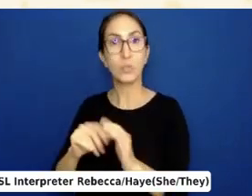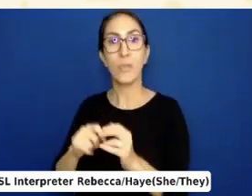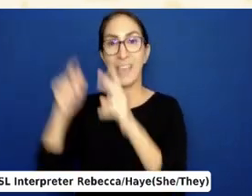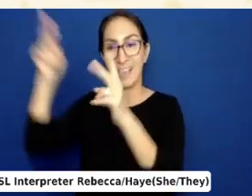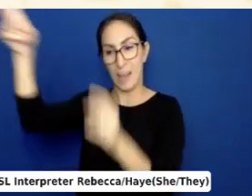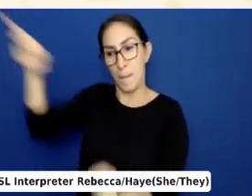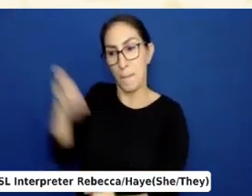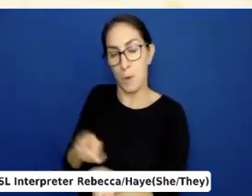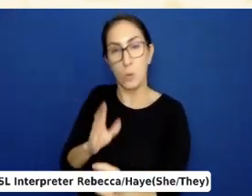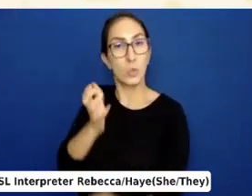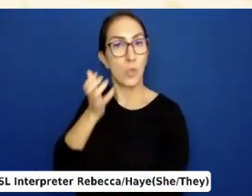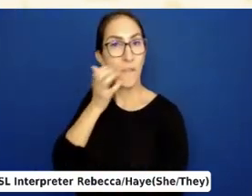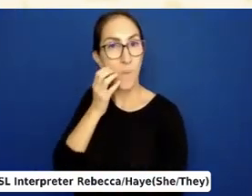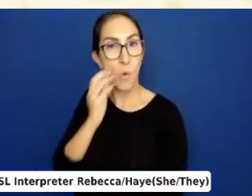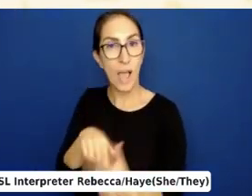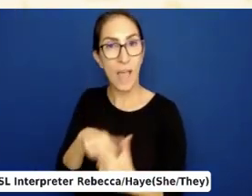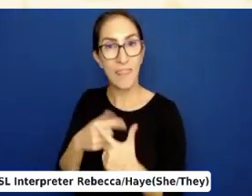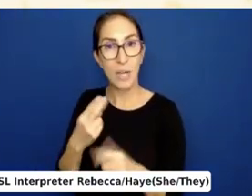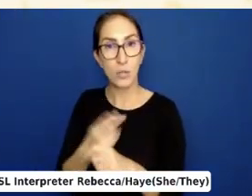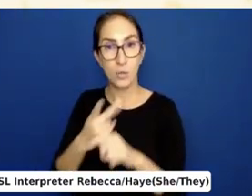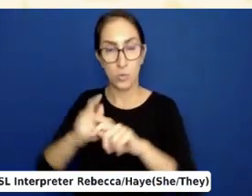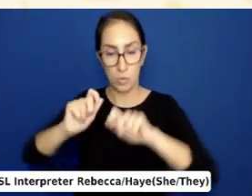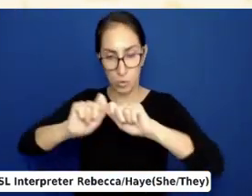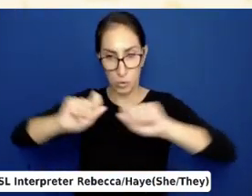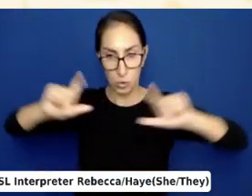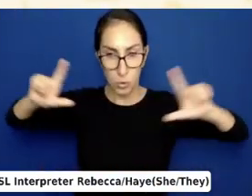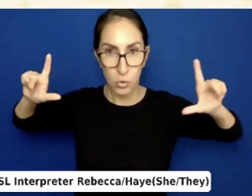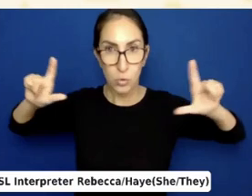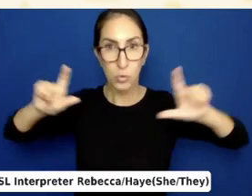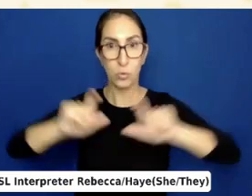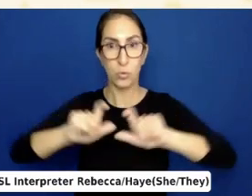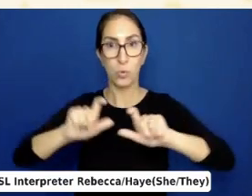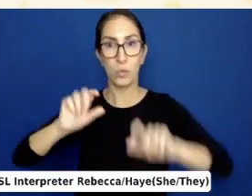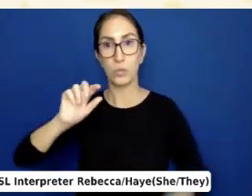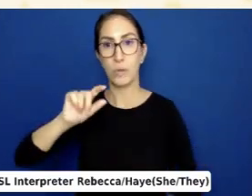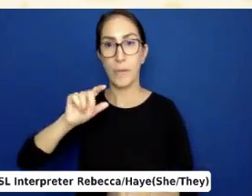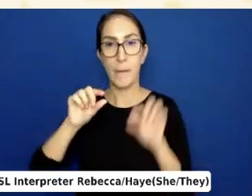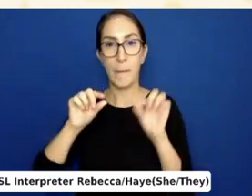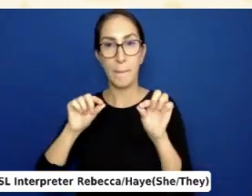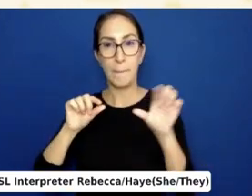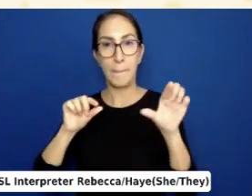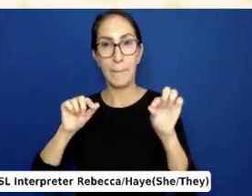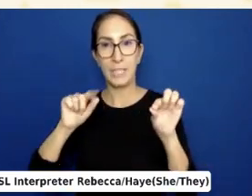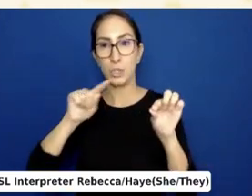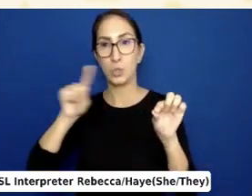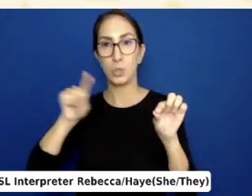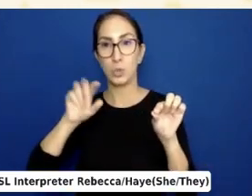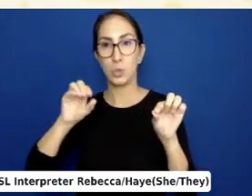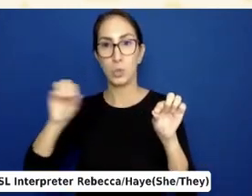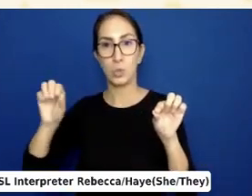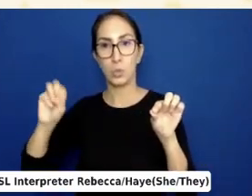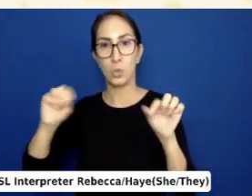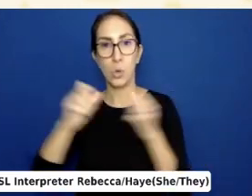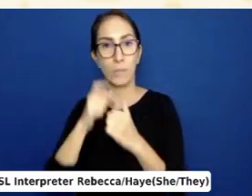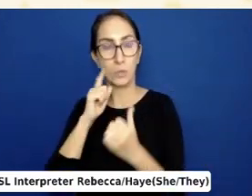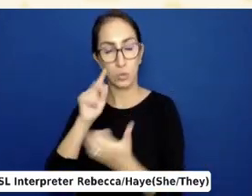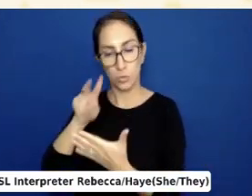and just use the zoom option, the pinch zoom, to read the information in their own way.